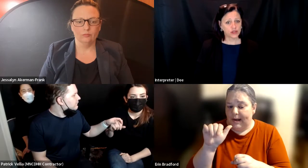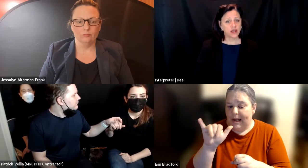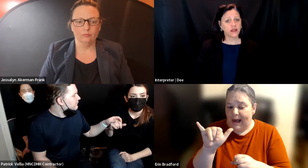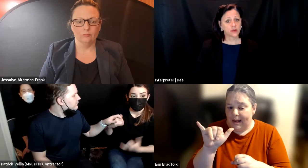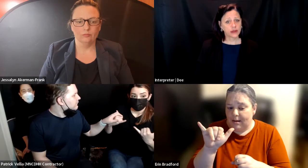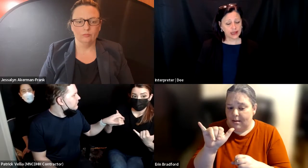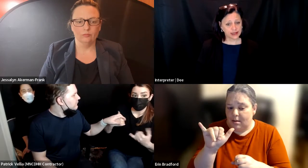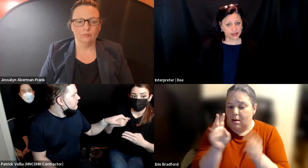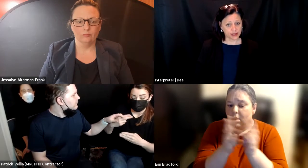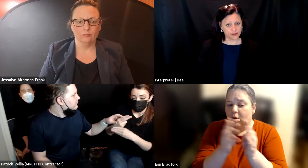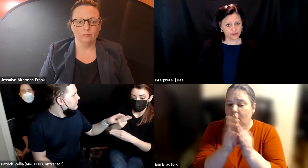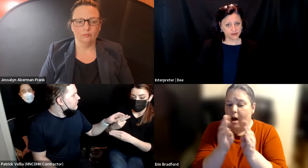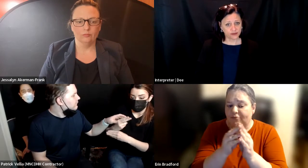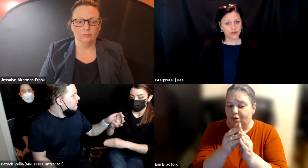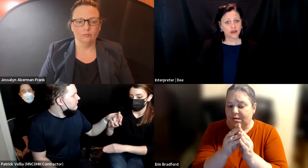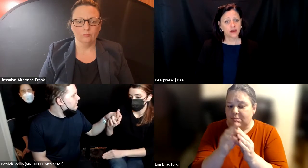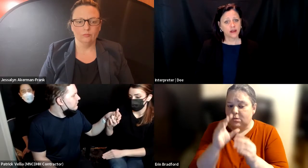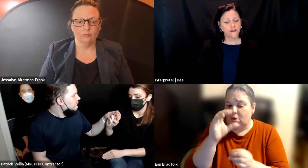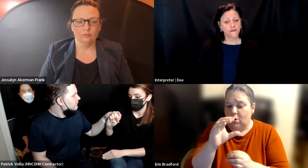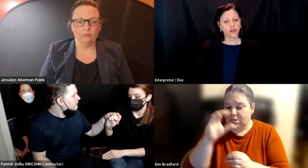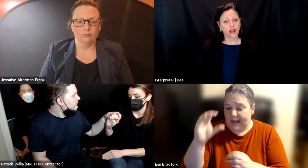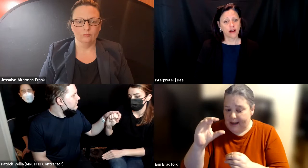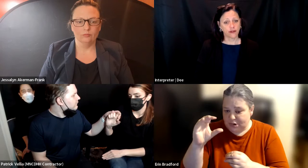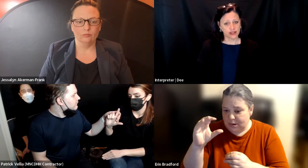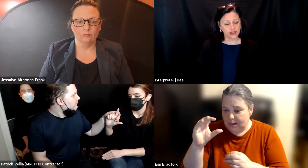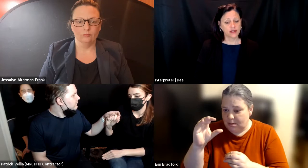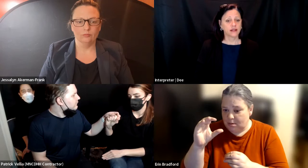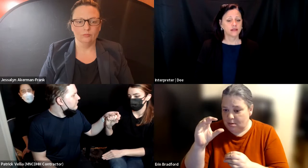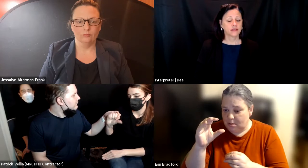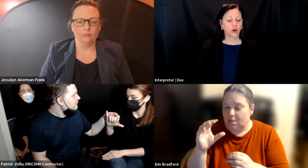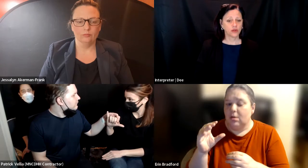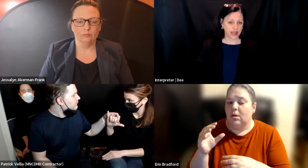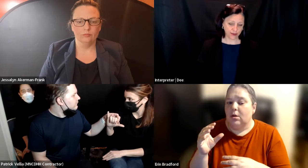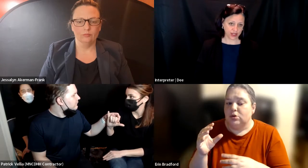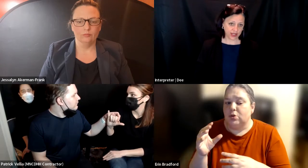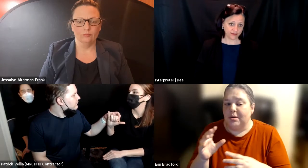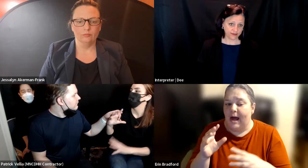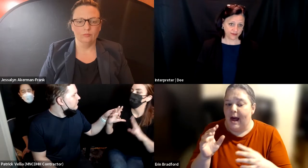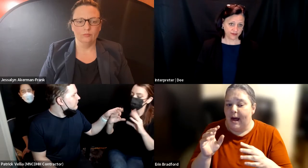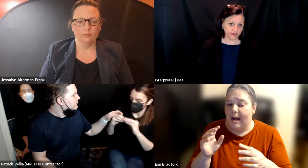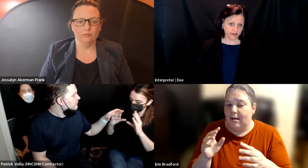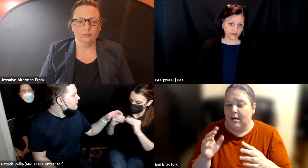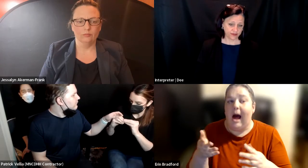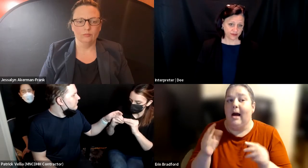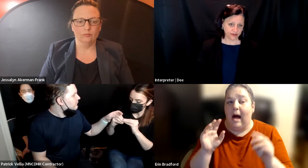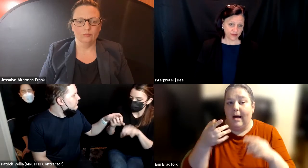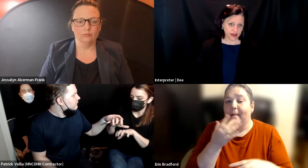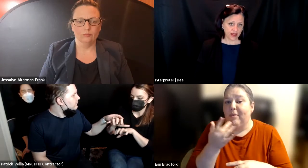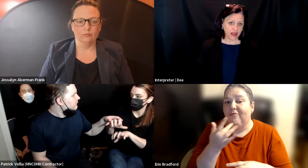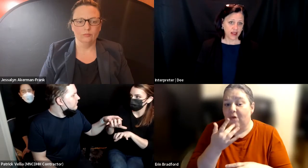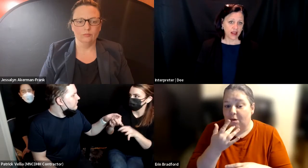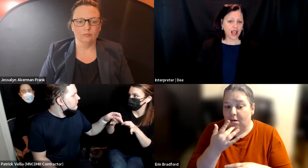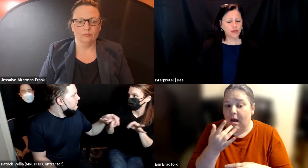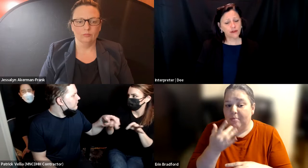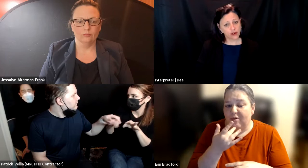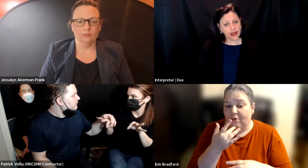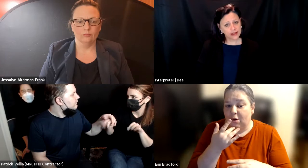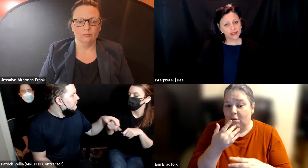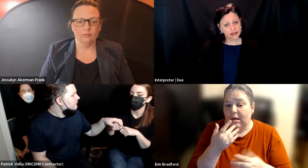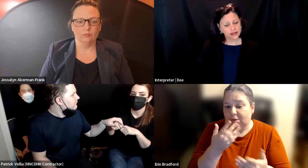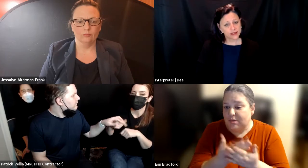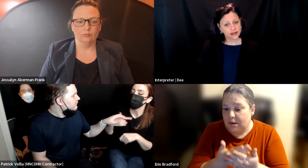But because of COVID, all of those meetings have become virtual on Zoom.